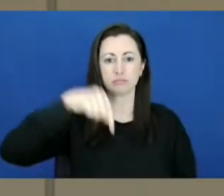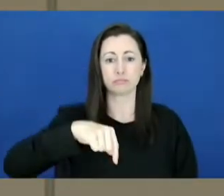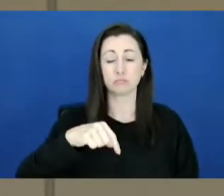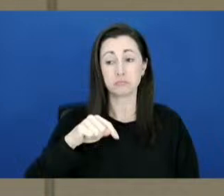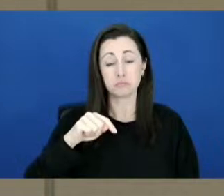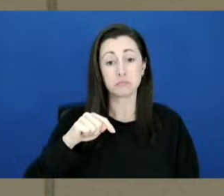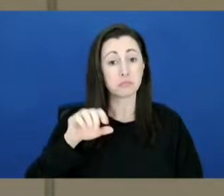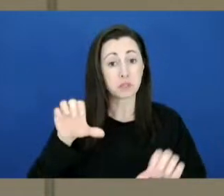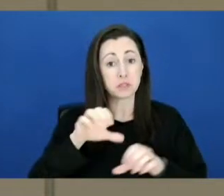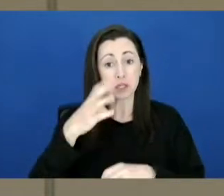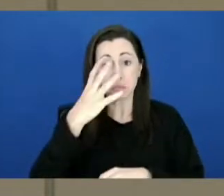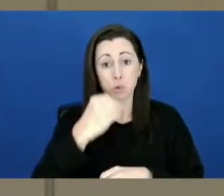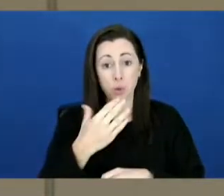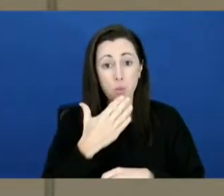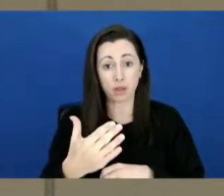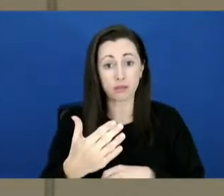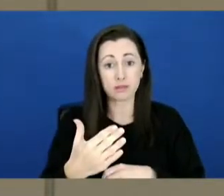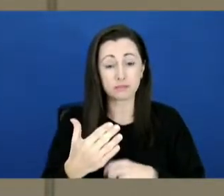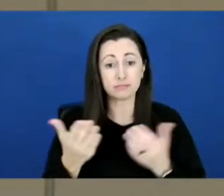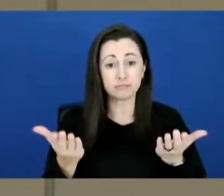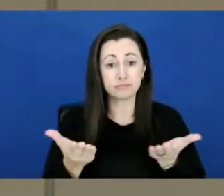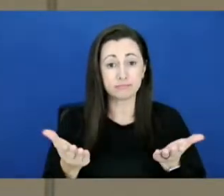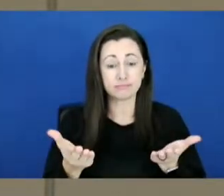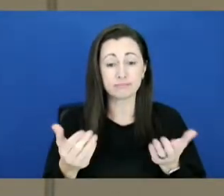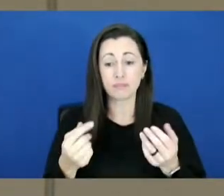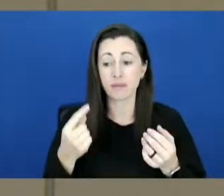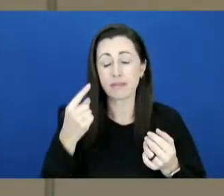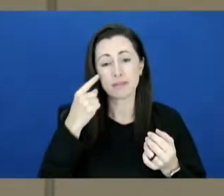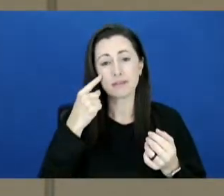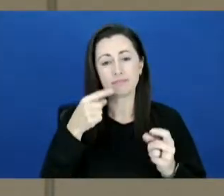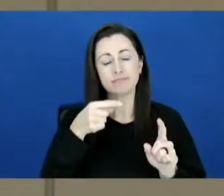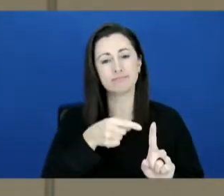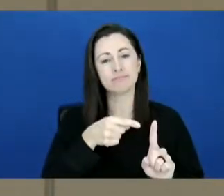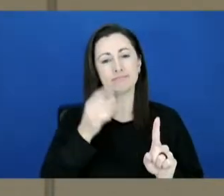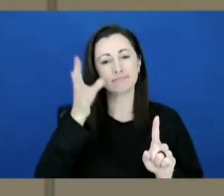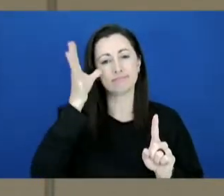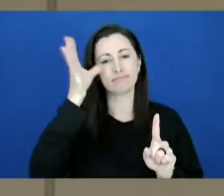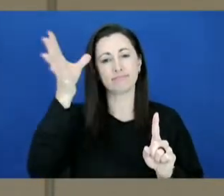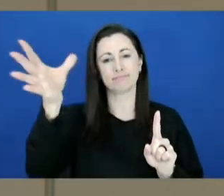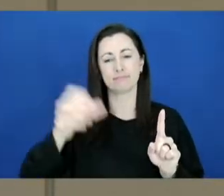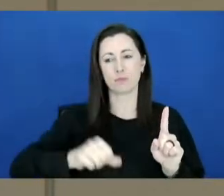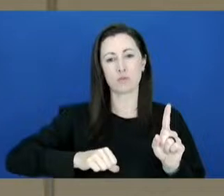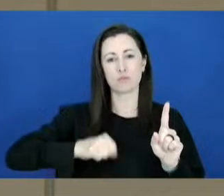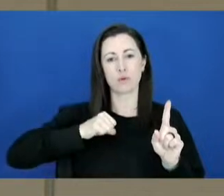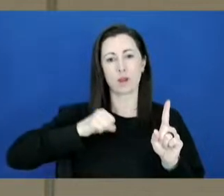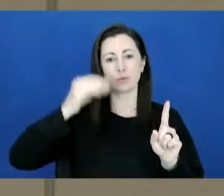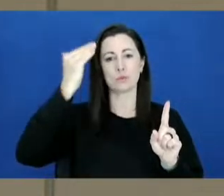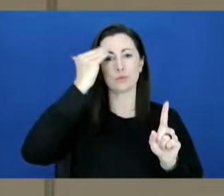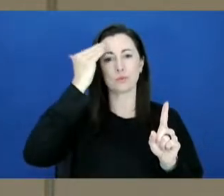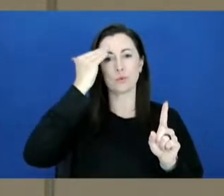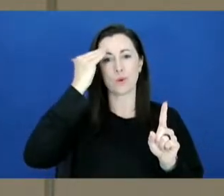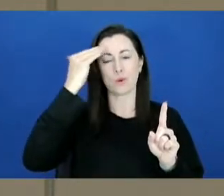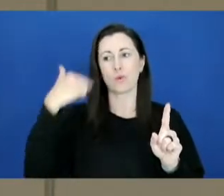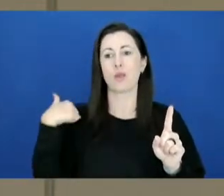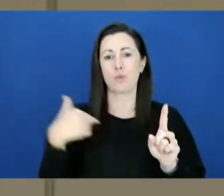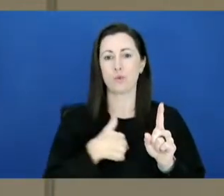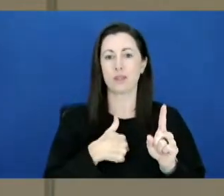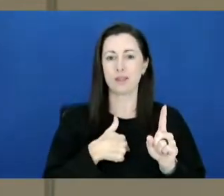STATES AS AN ADULT.